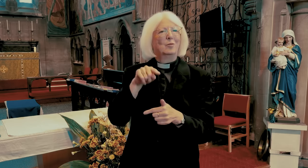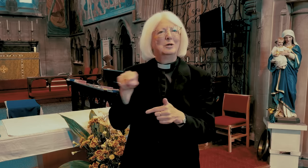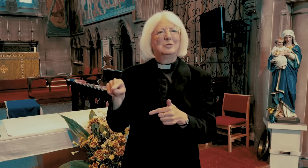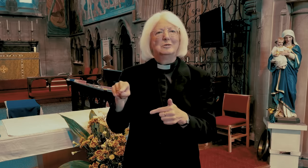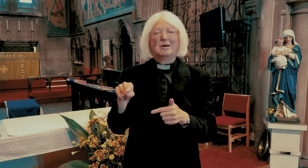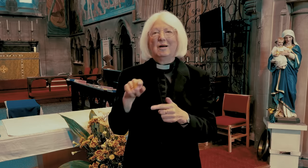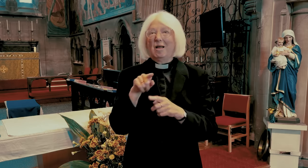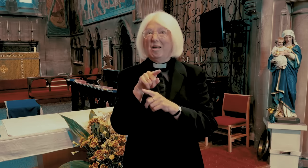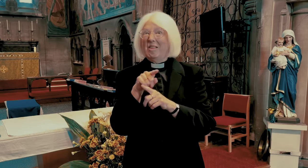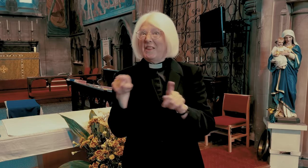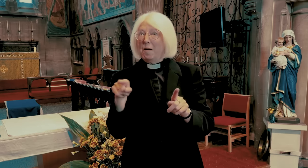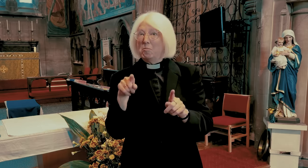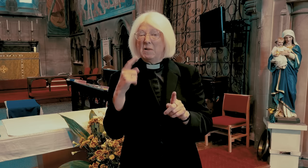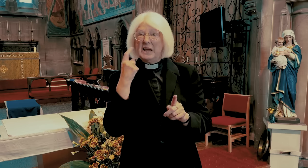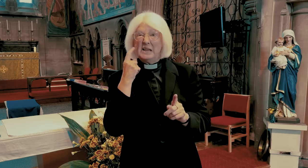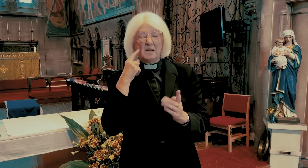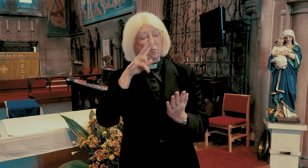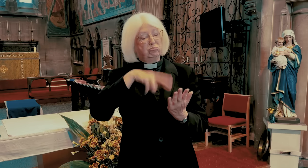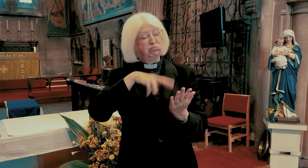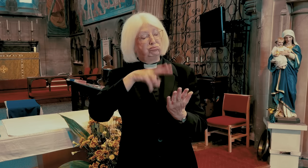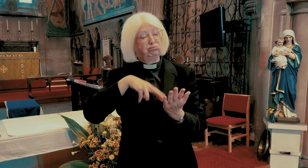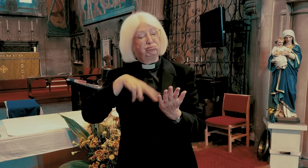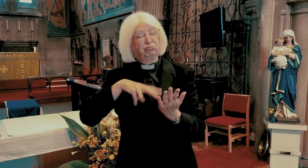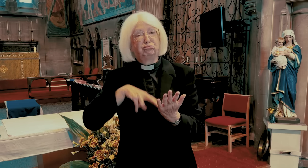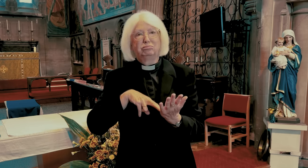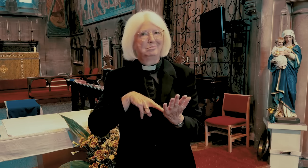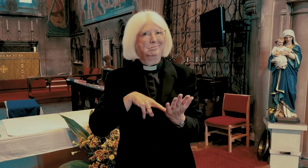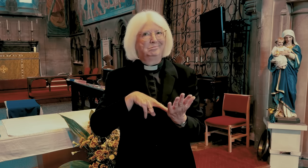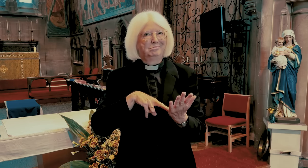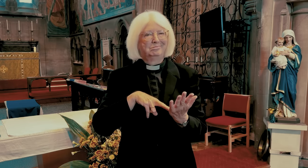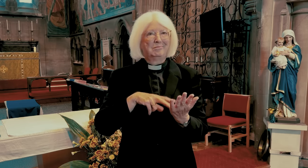have very little access to the Bible in their own language.